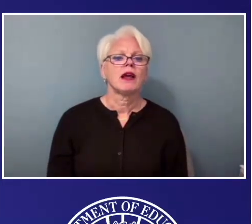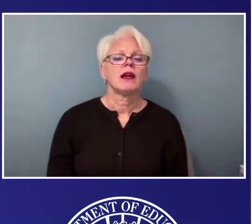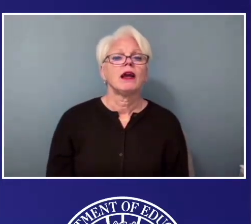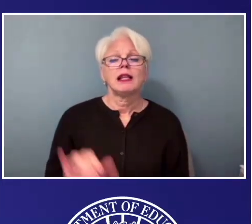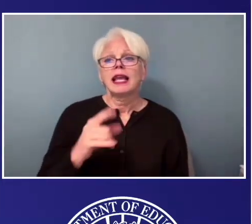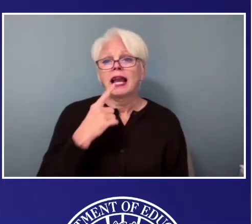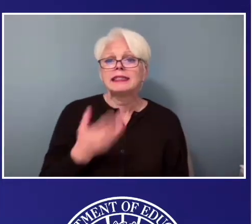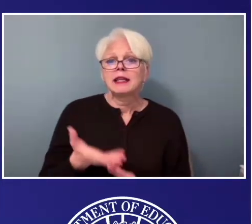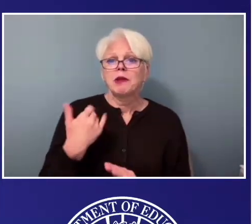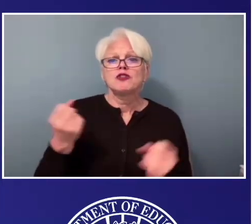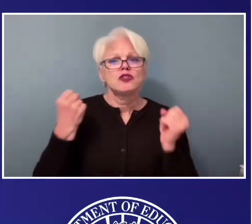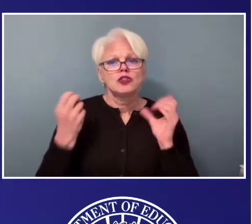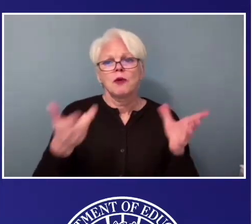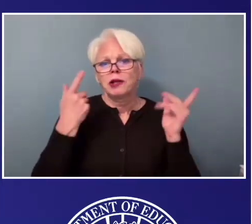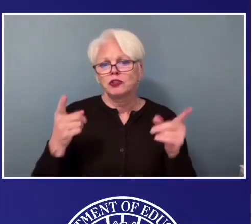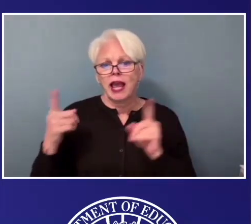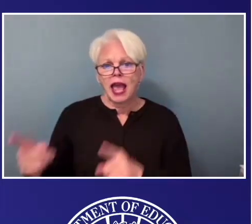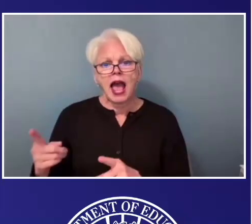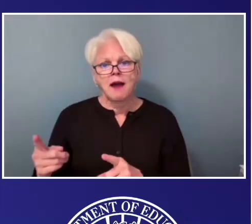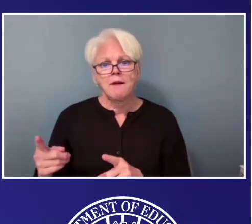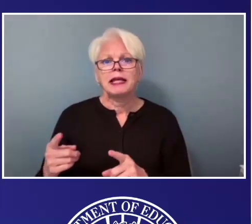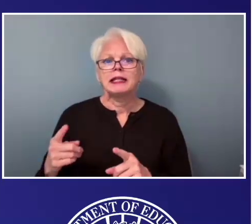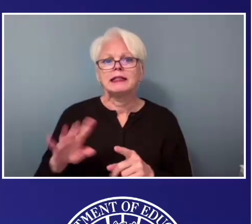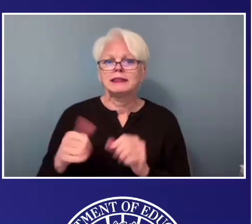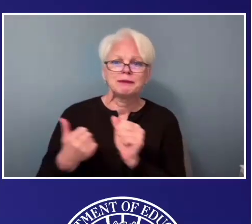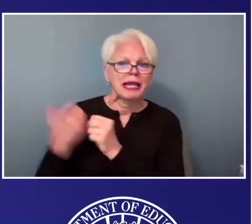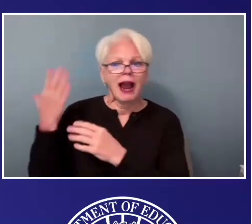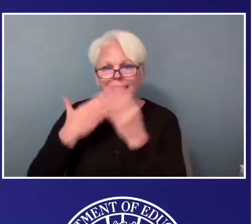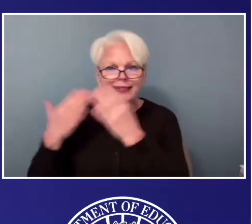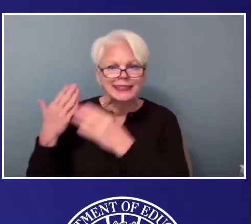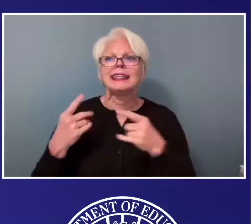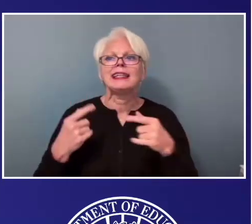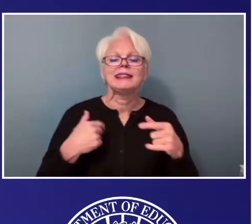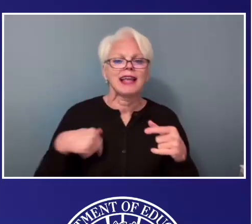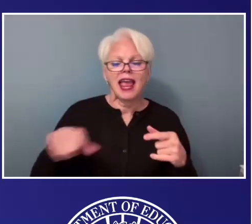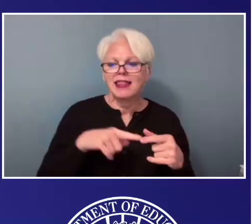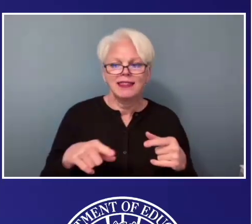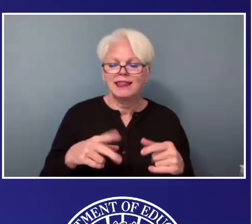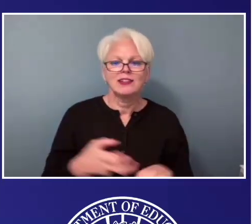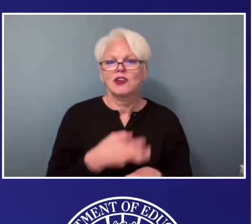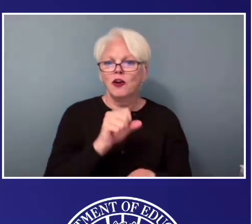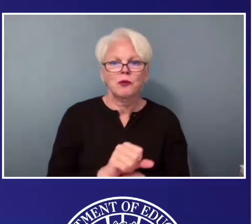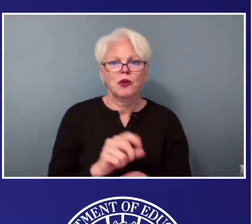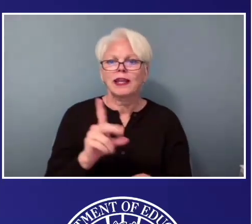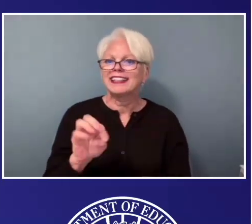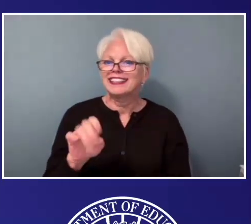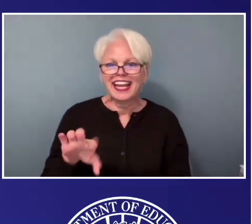there's so much that happens behind the scenes, and these dedicated public servants deserve our true recognition for making